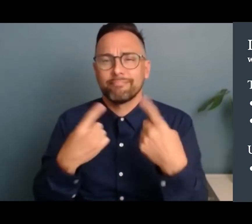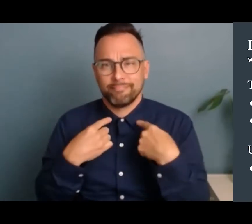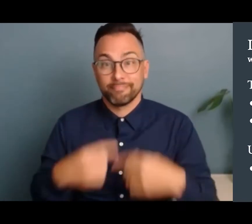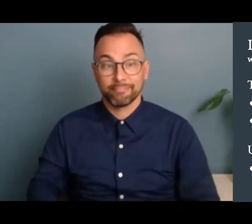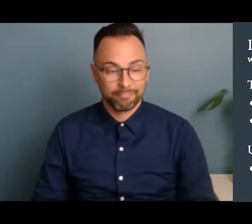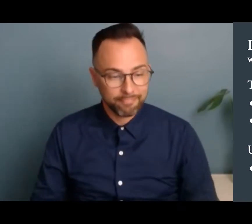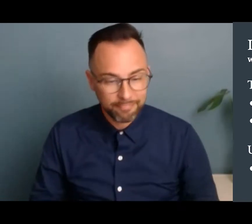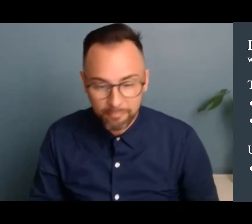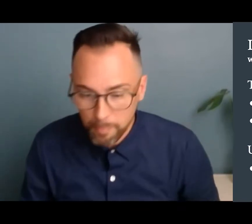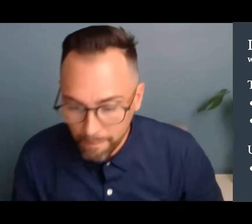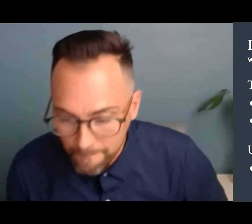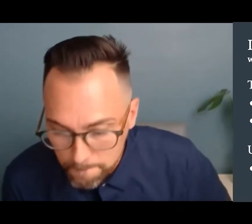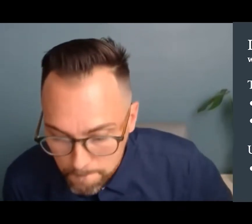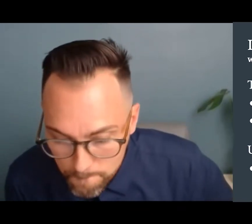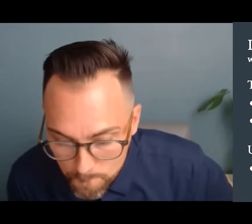as well as colleges and universities.